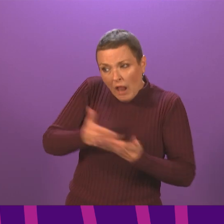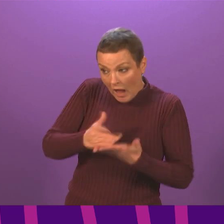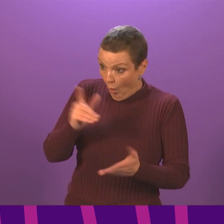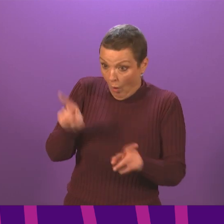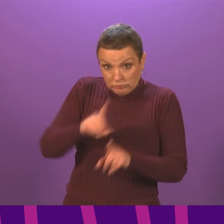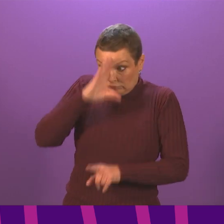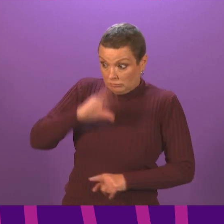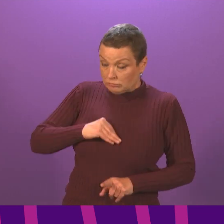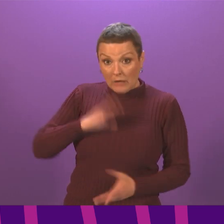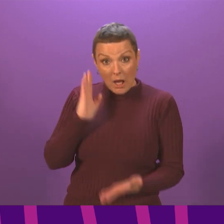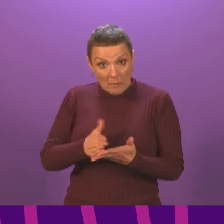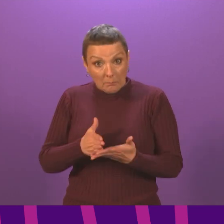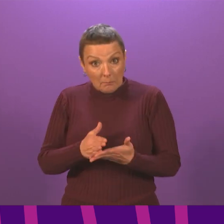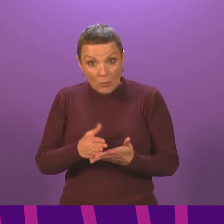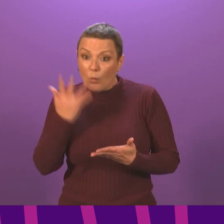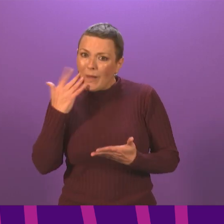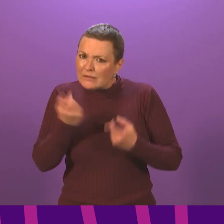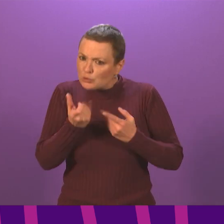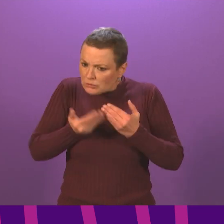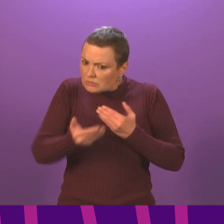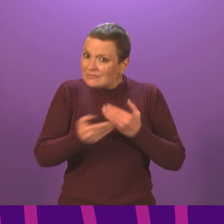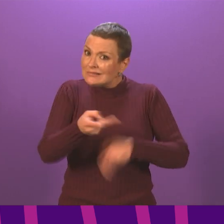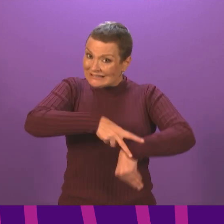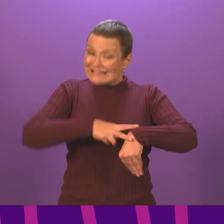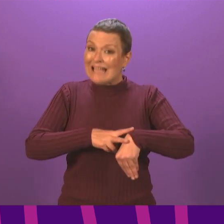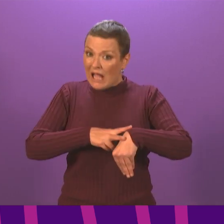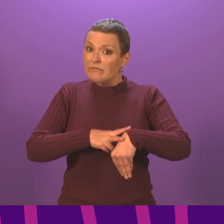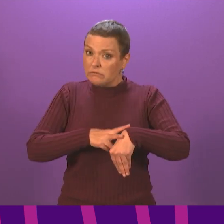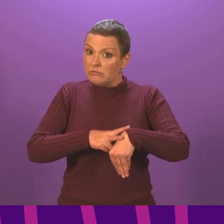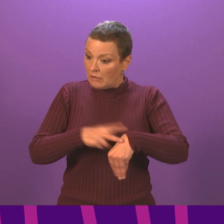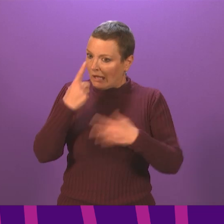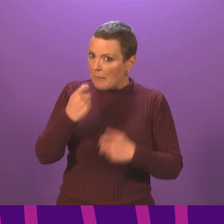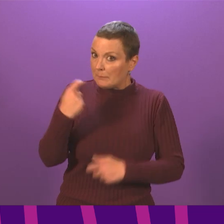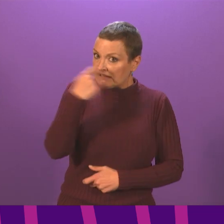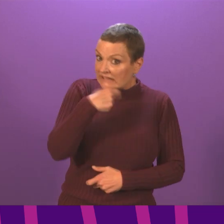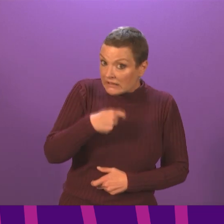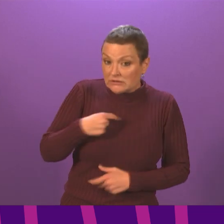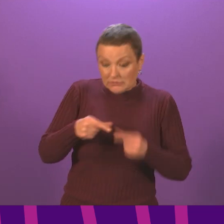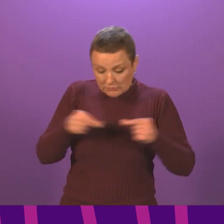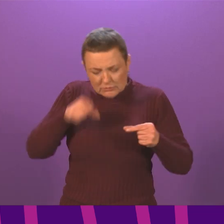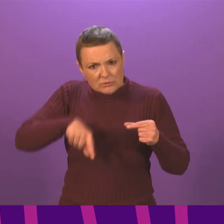can the cabinet secretary offer reassurance on how soon those staff can be tested? Given